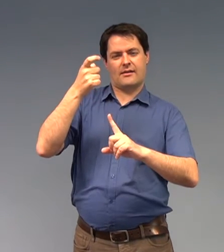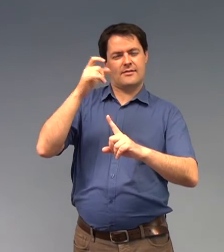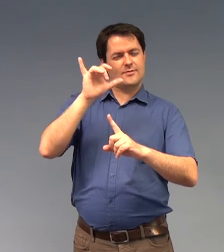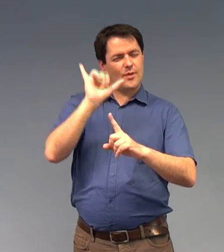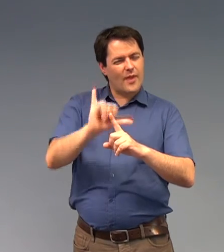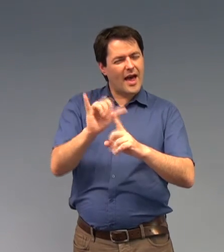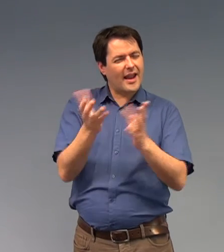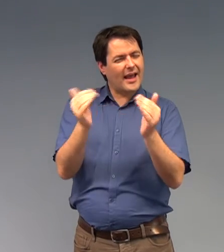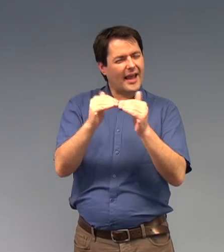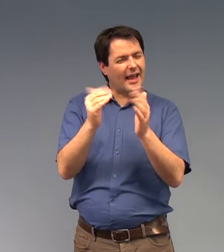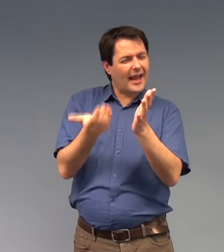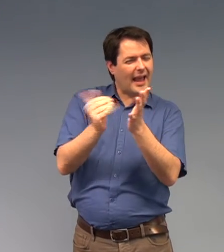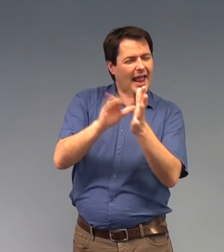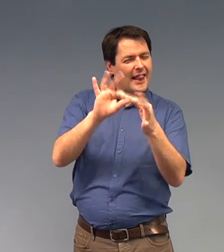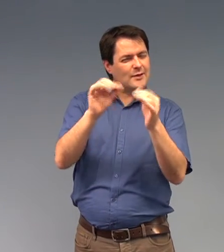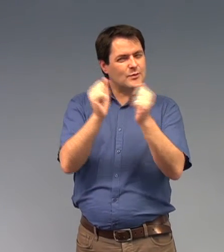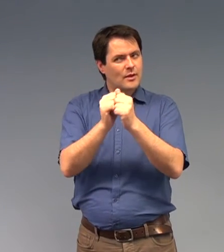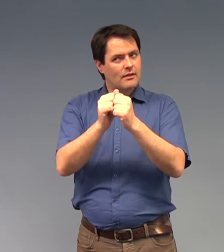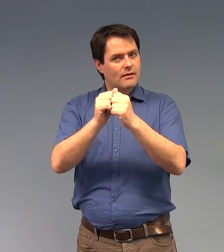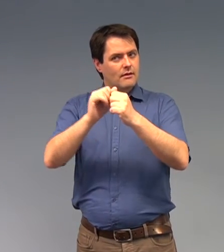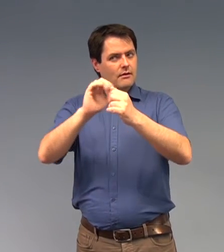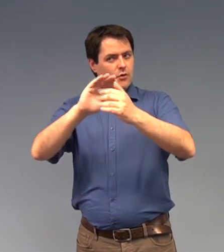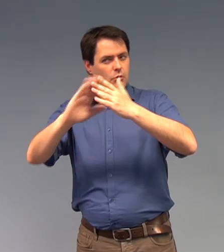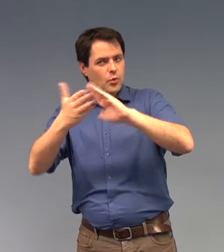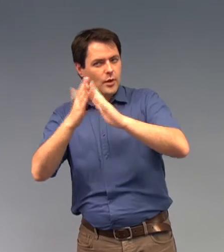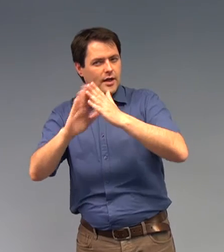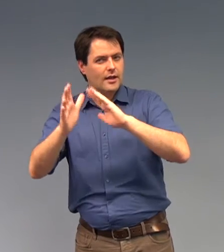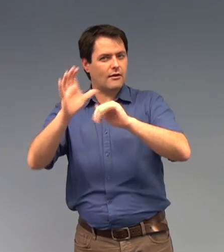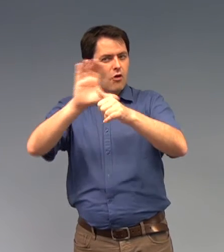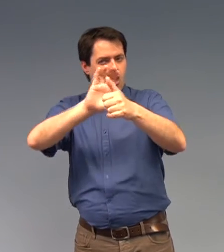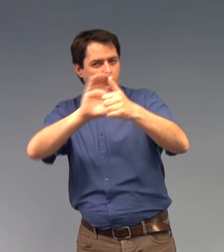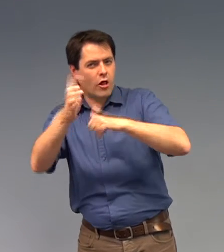that the Clyde was a specific river in Scotland and so they would not have included that.